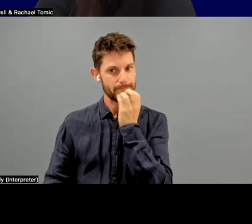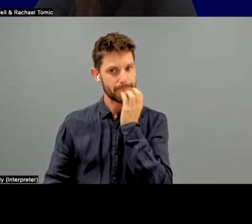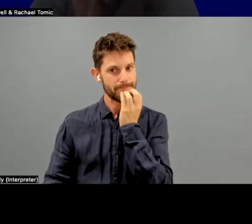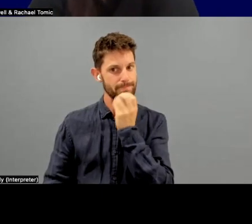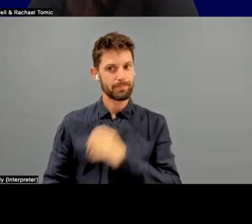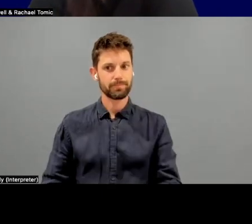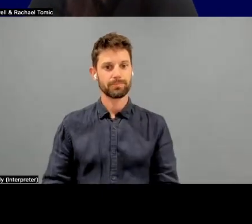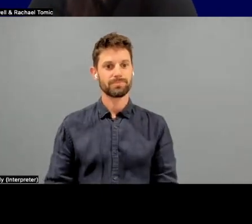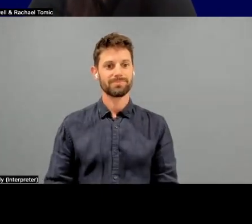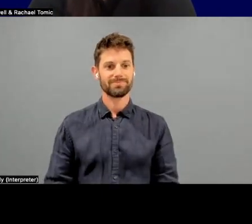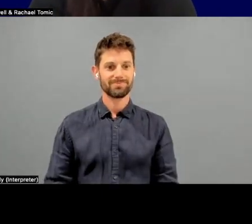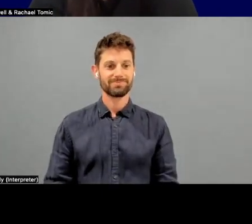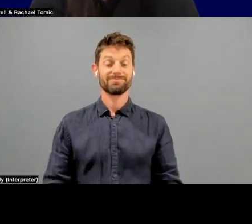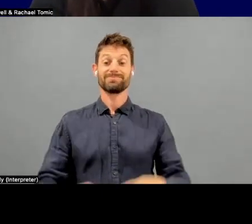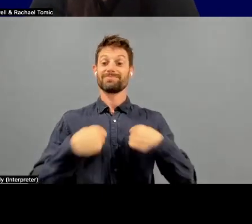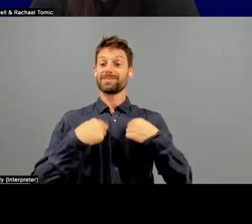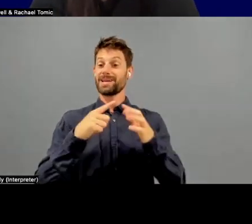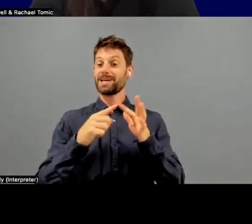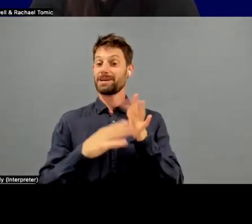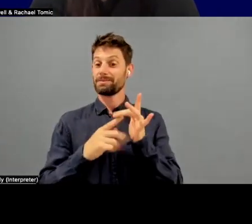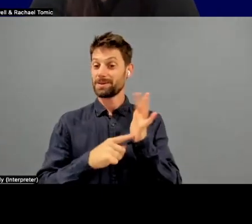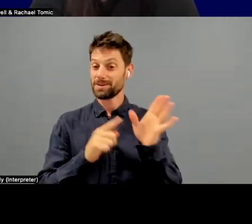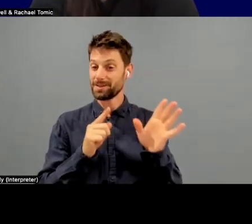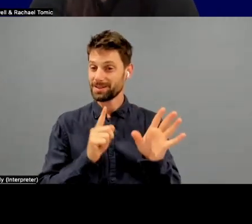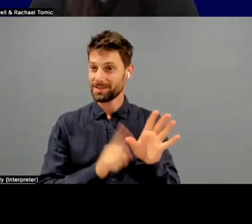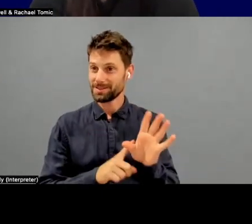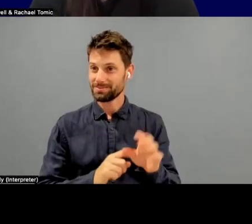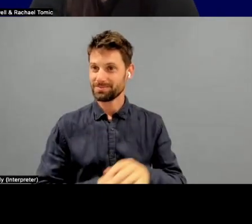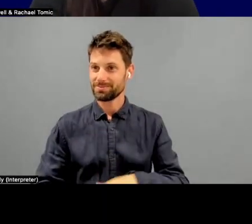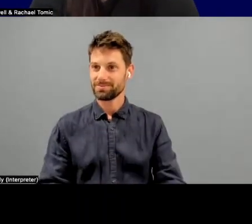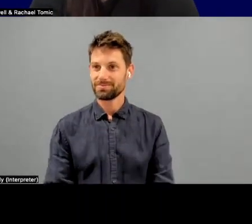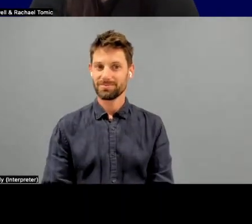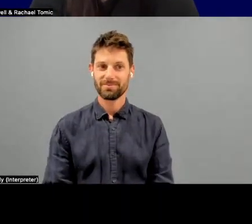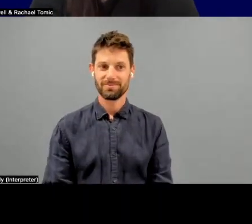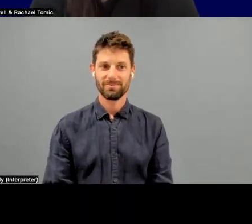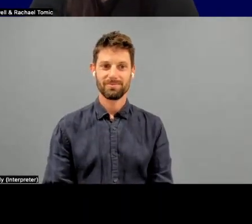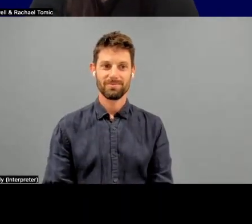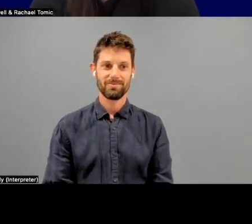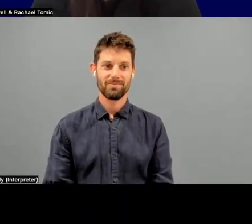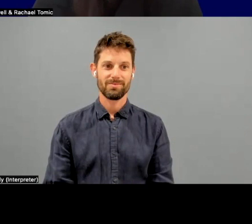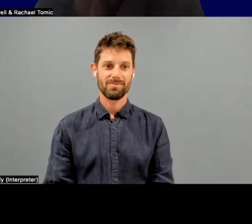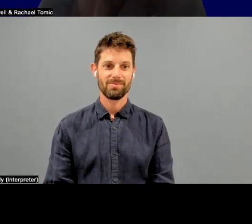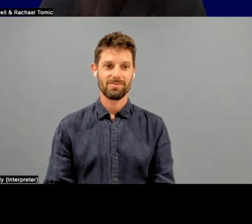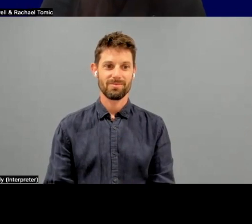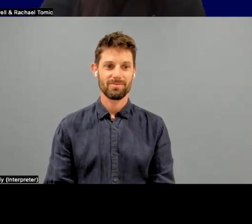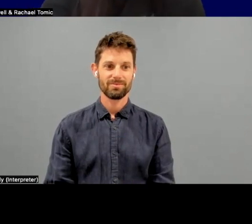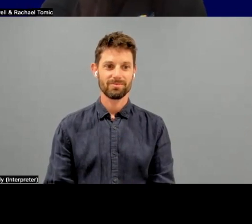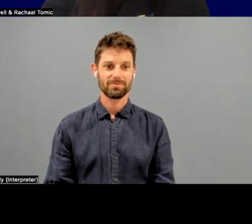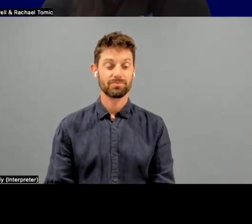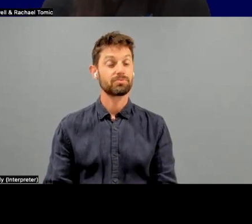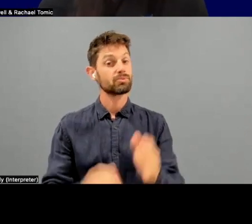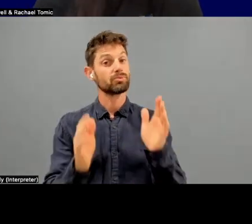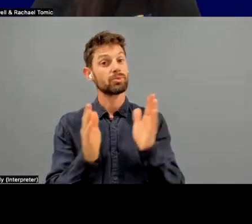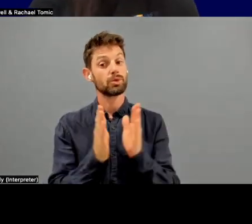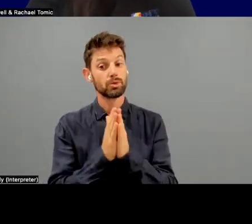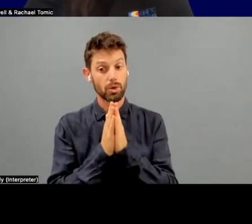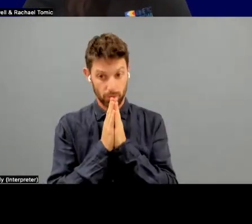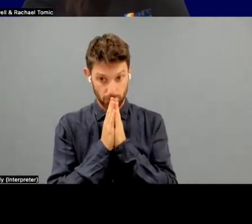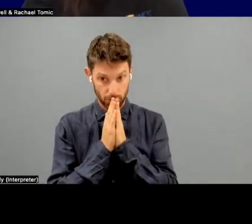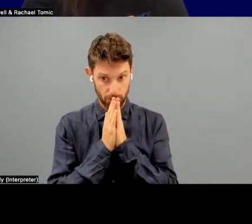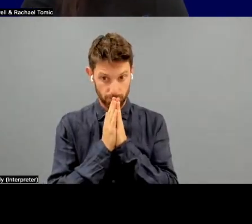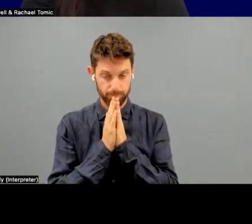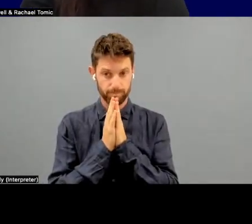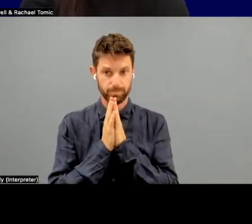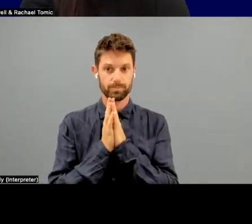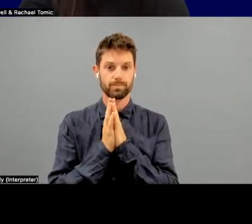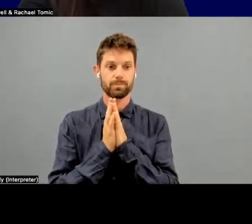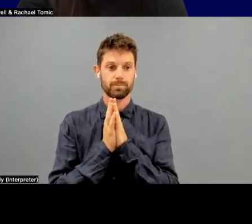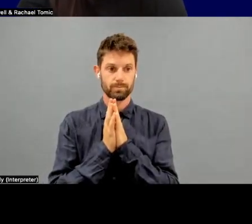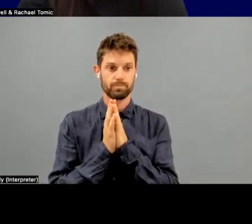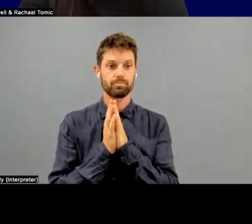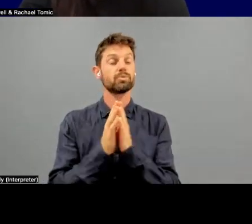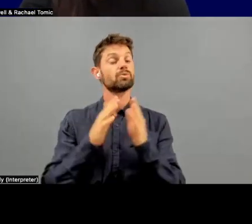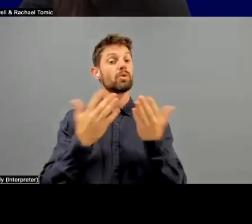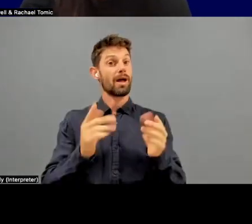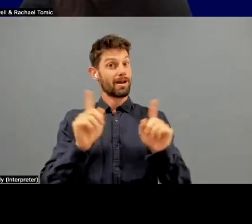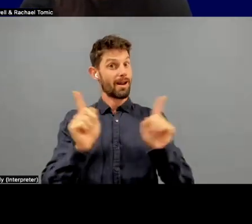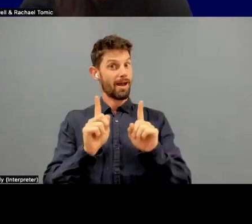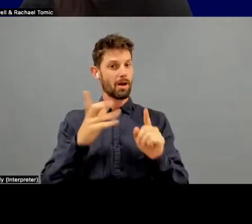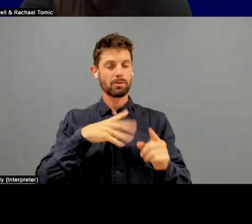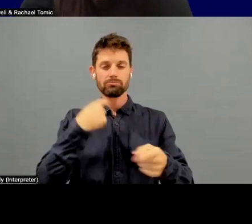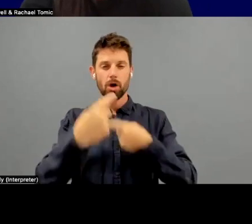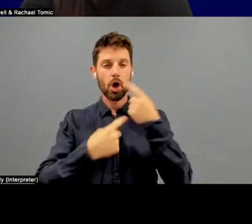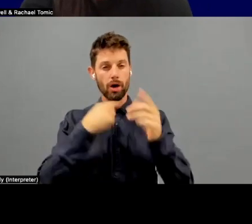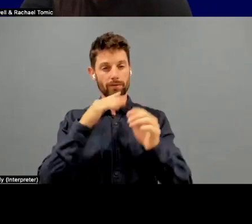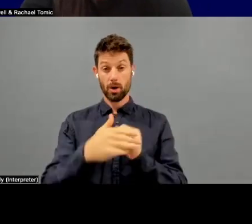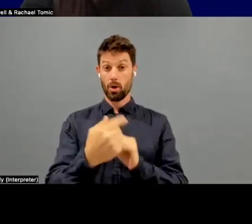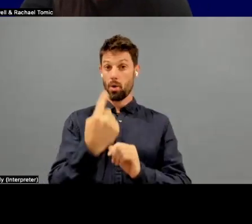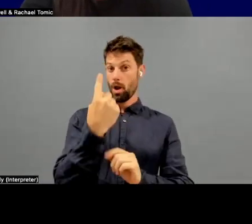Emily here. Okay so, we're now going to talk about a goal that we set for Hannah with